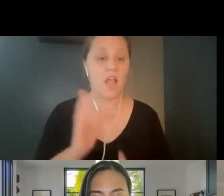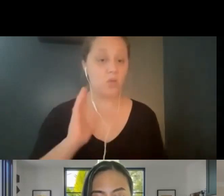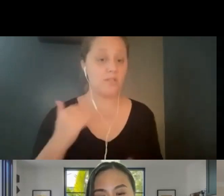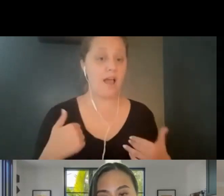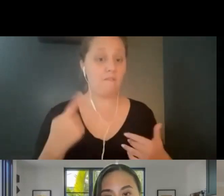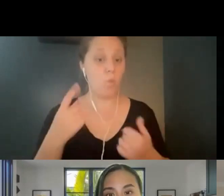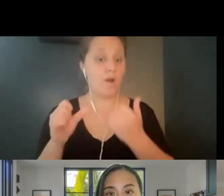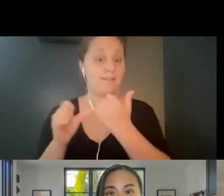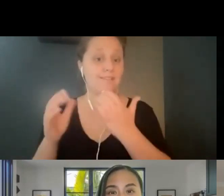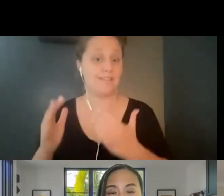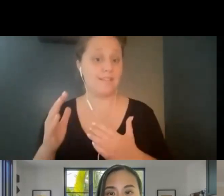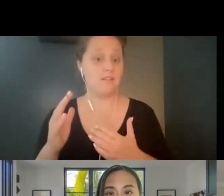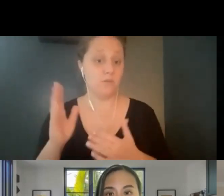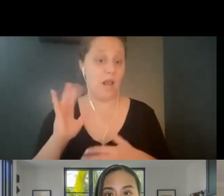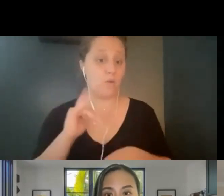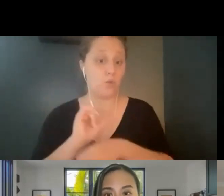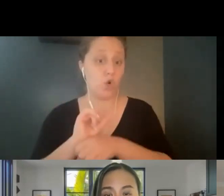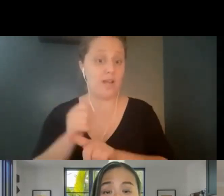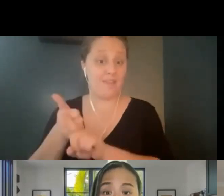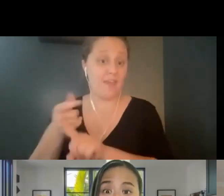working who was blind and had a very